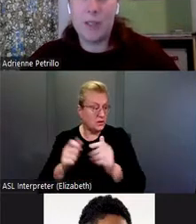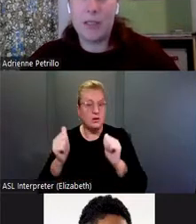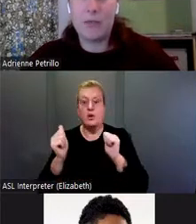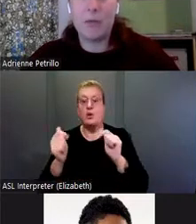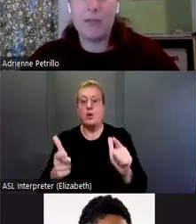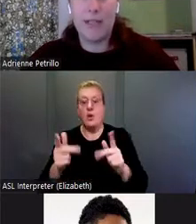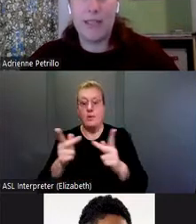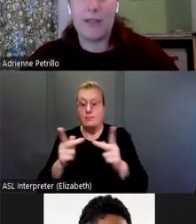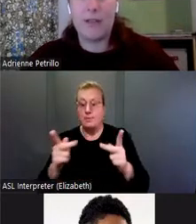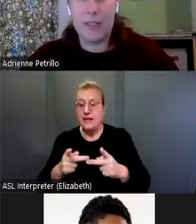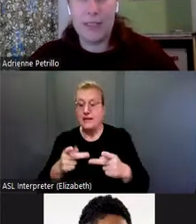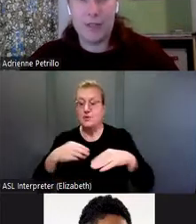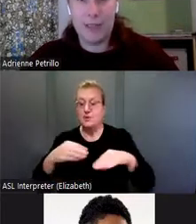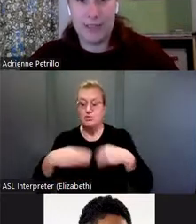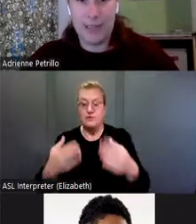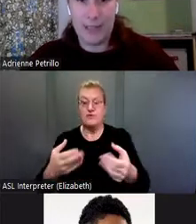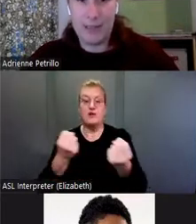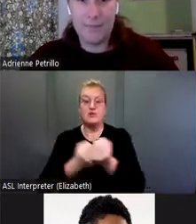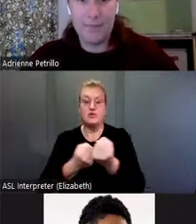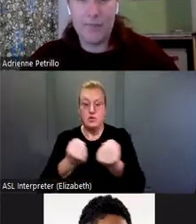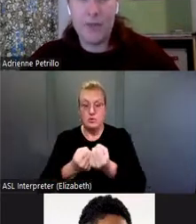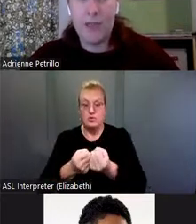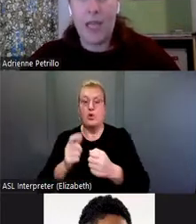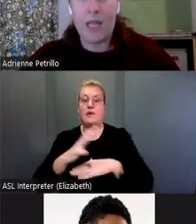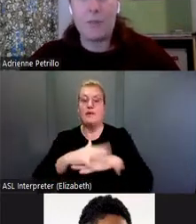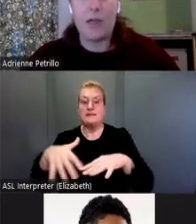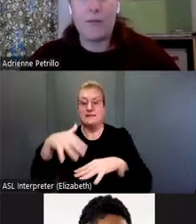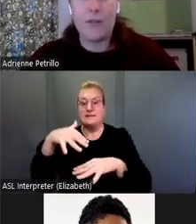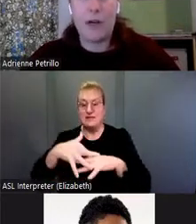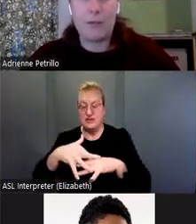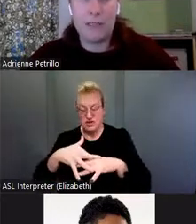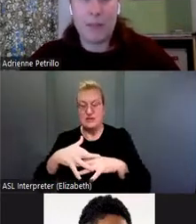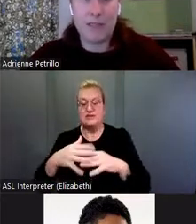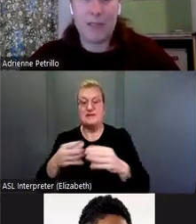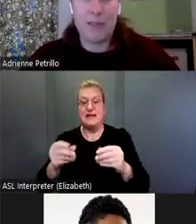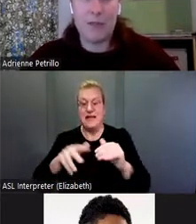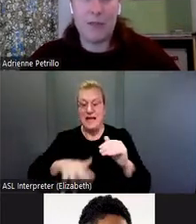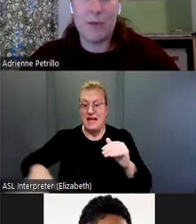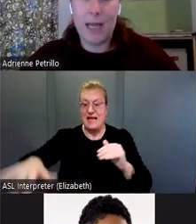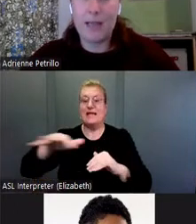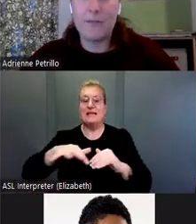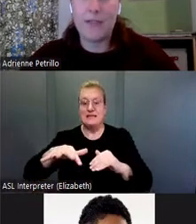and hold events are indigenous lands, and we offer our respect to those who have